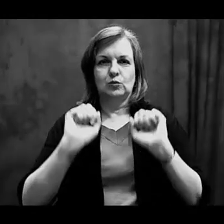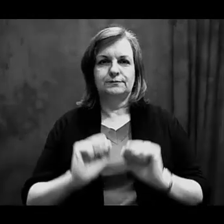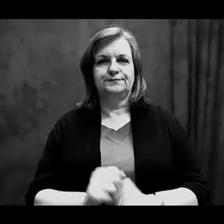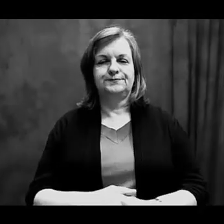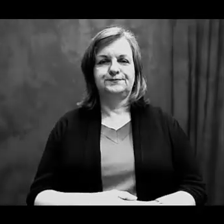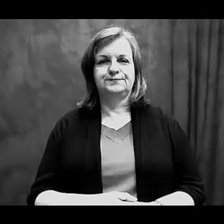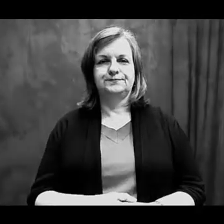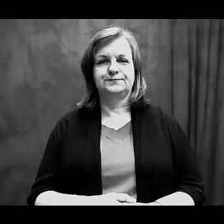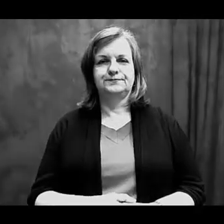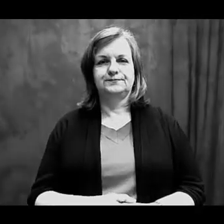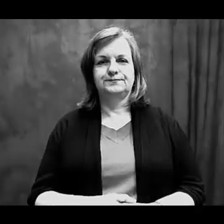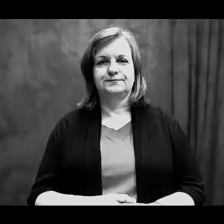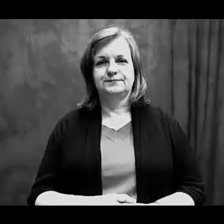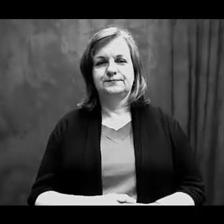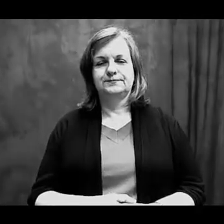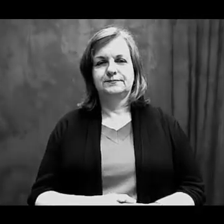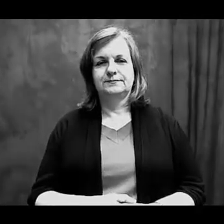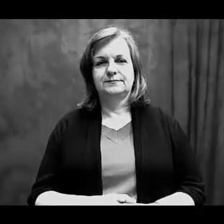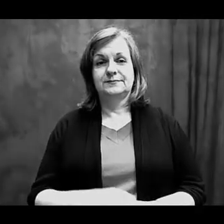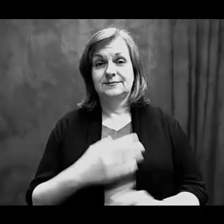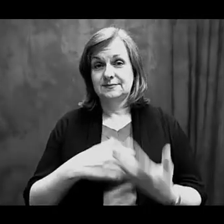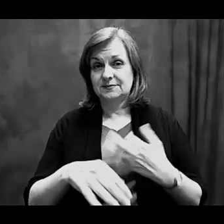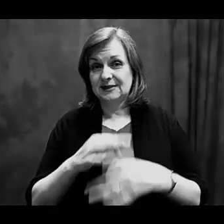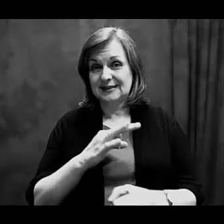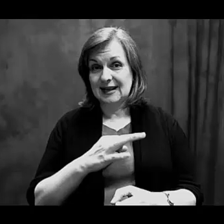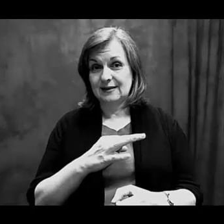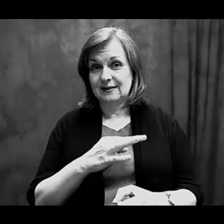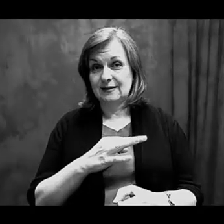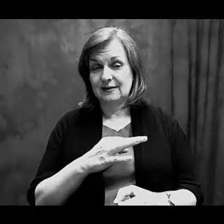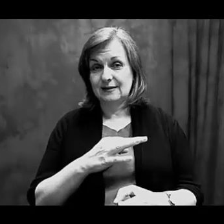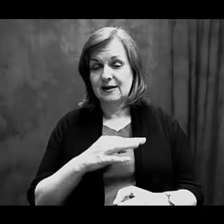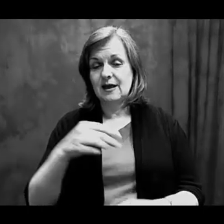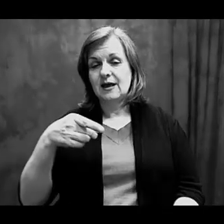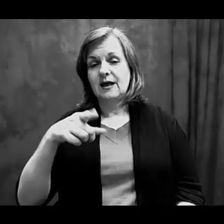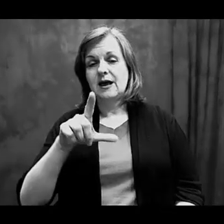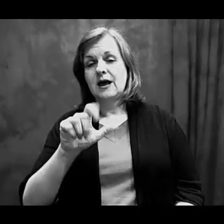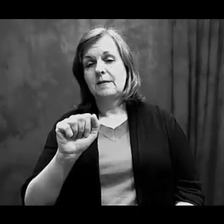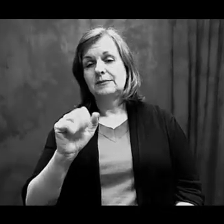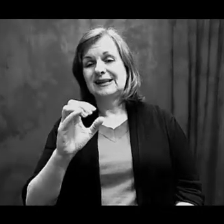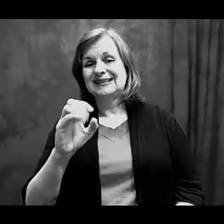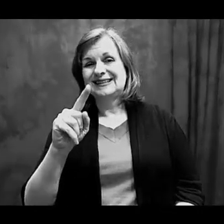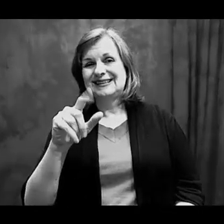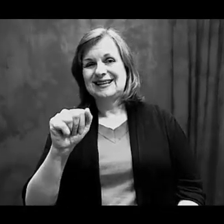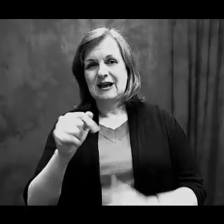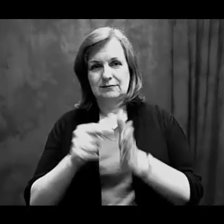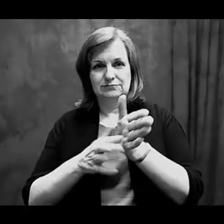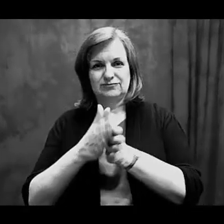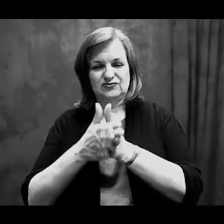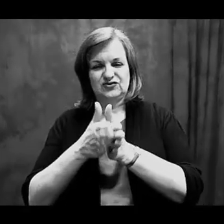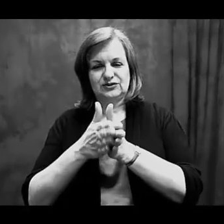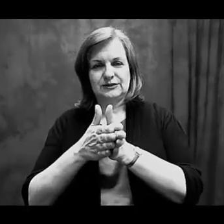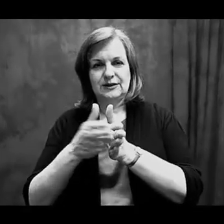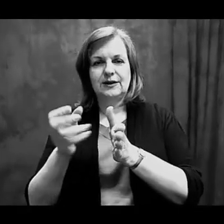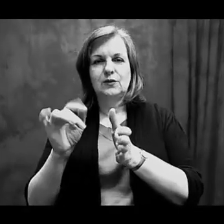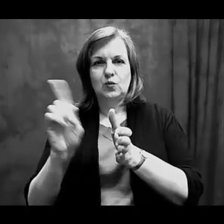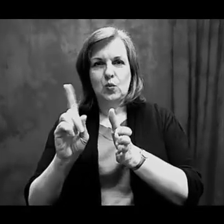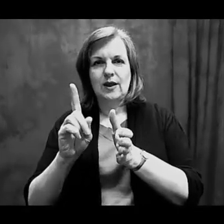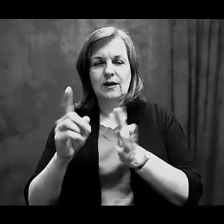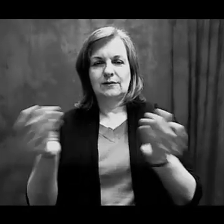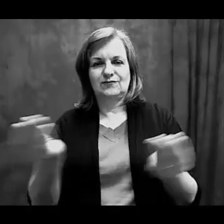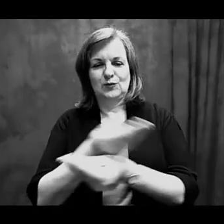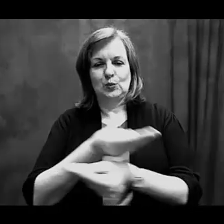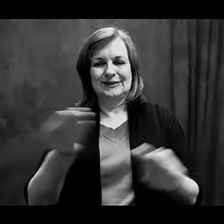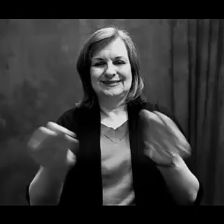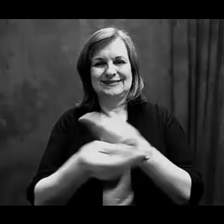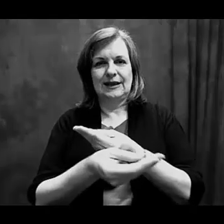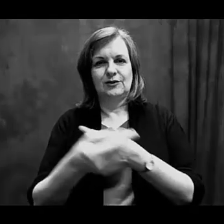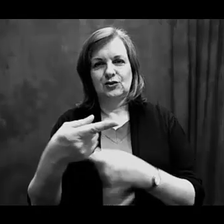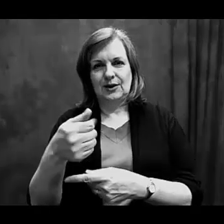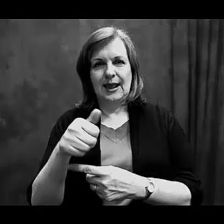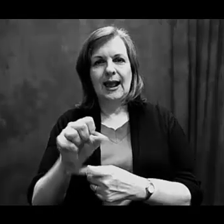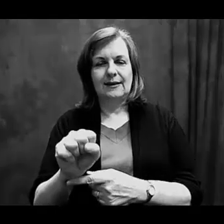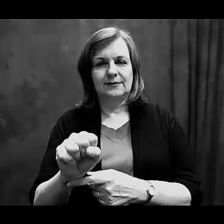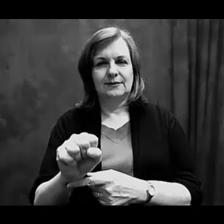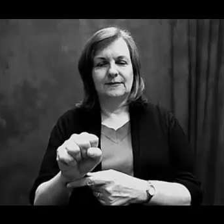now you are not going to share blood OK there is no sharing of blood between mom and the fetus. NO!